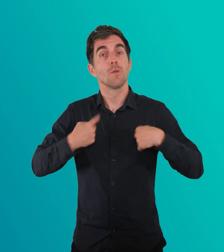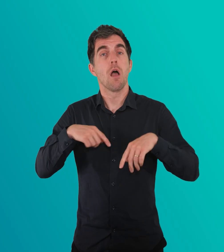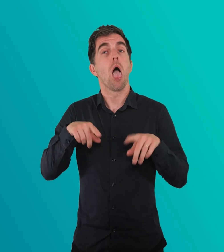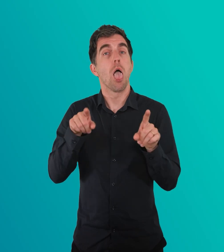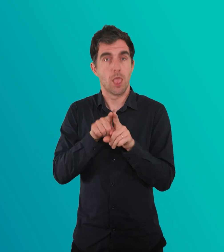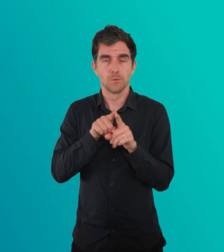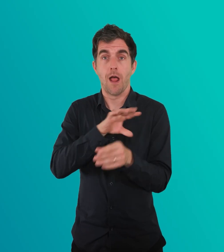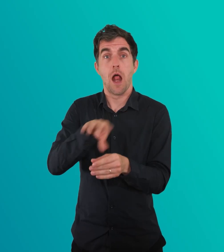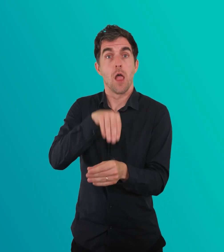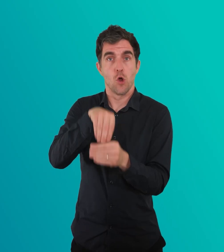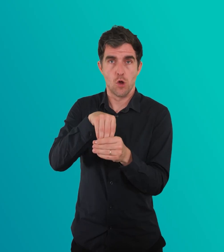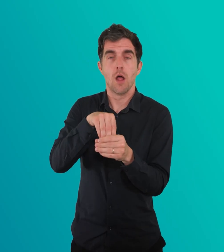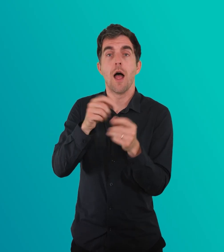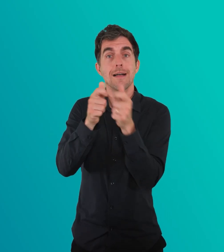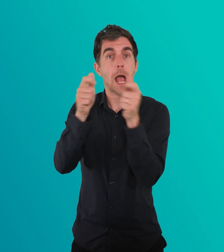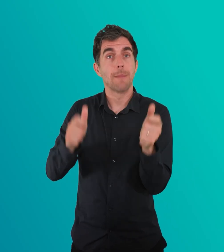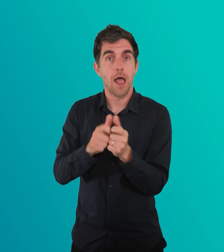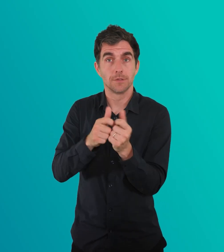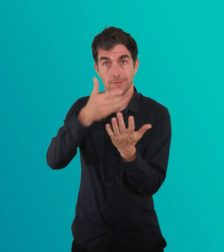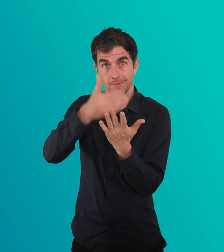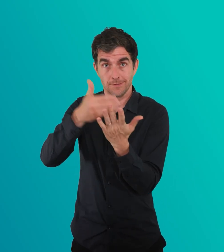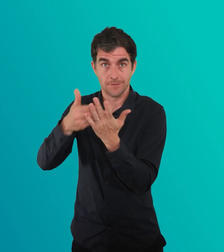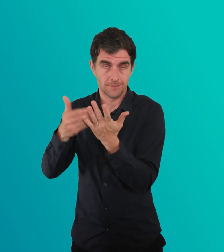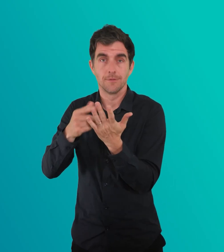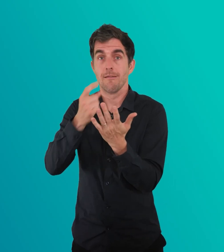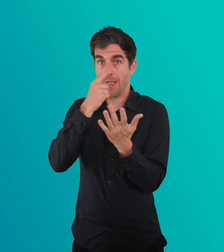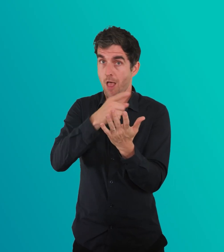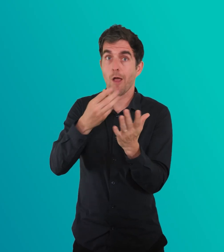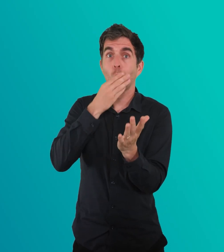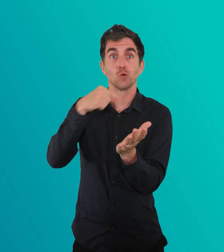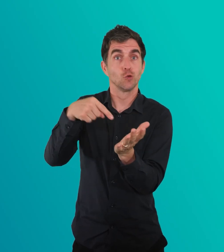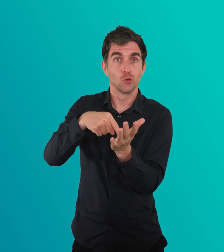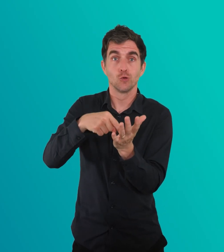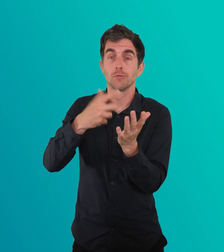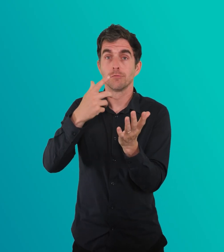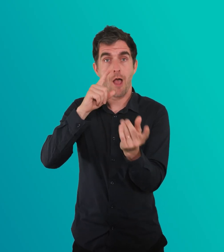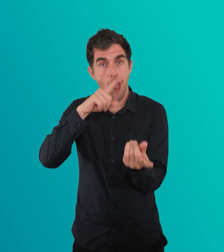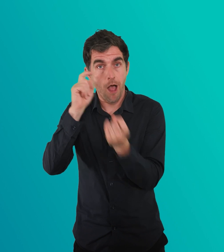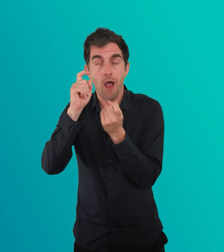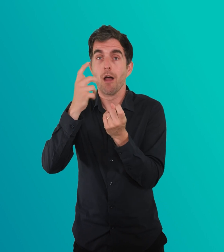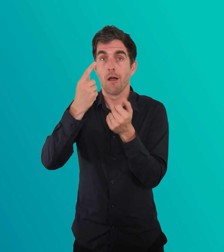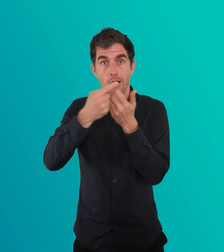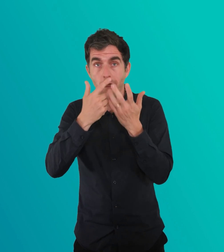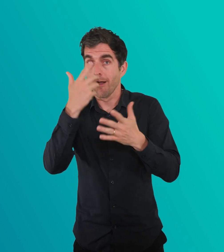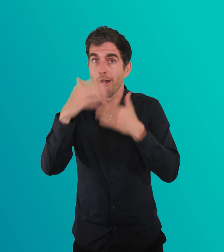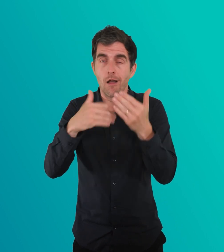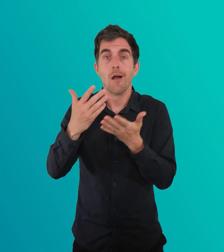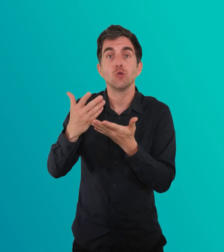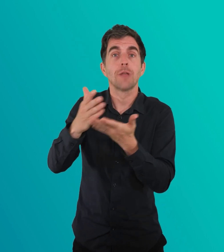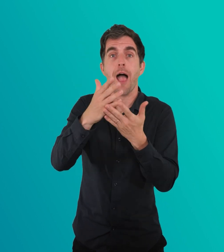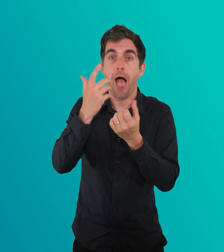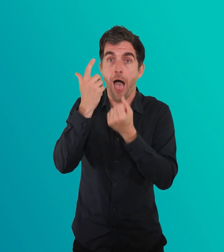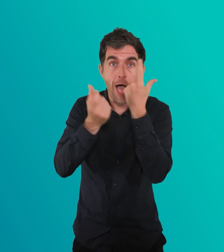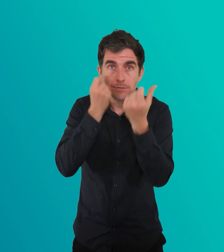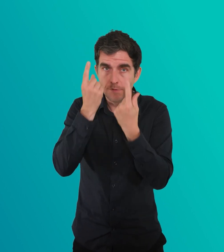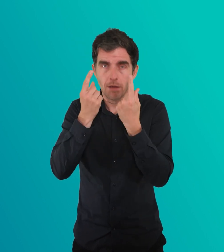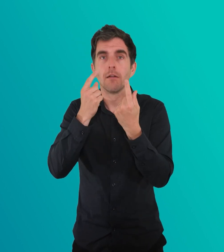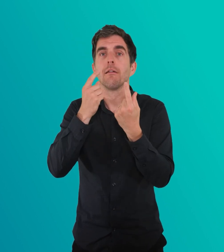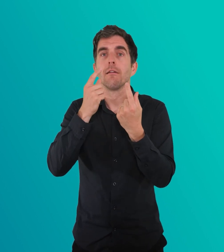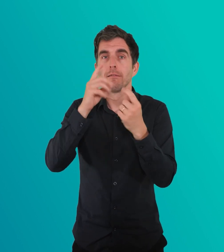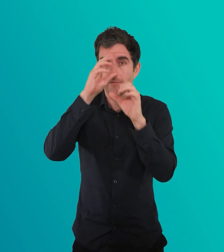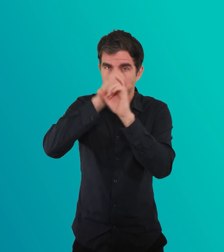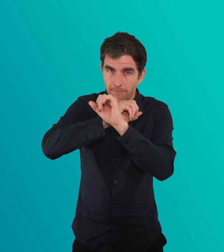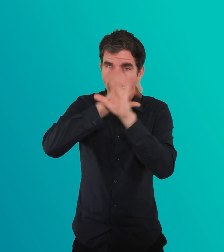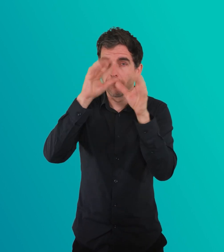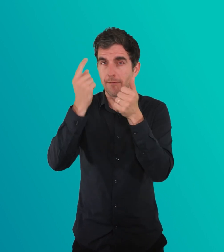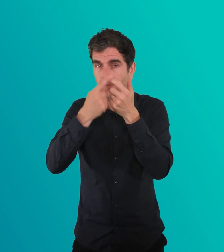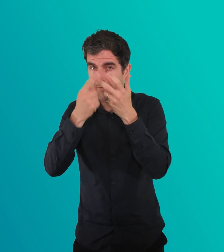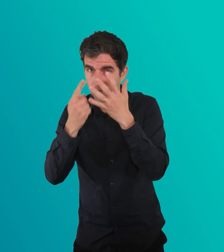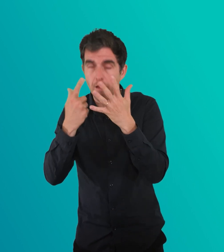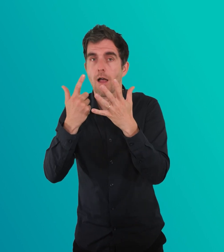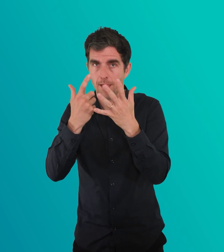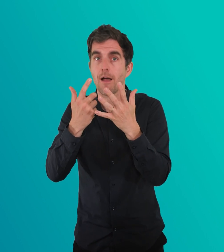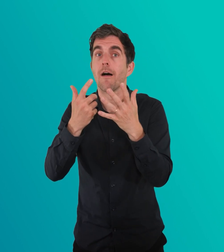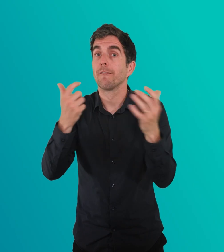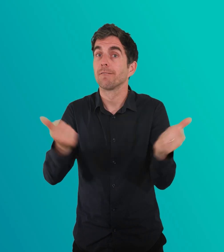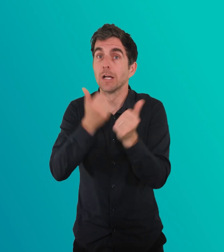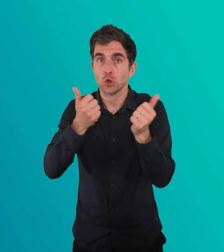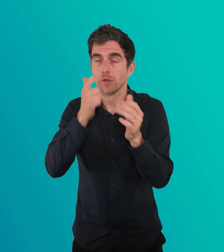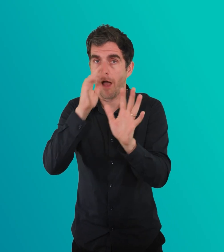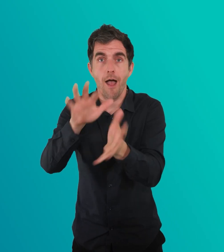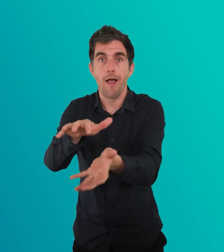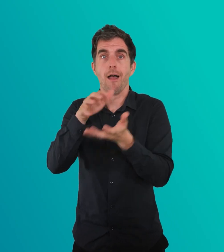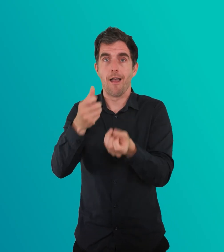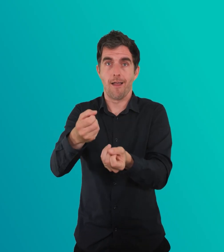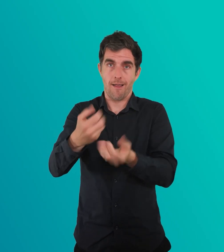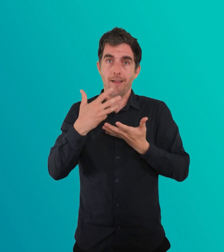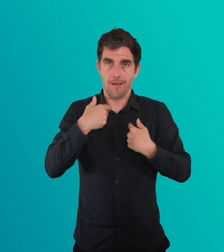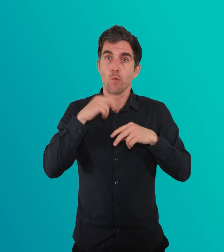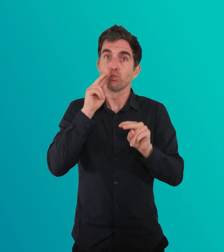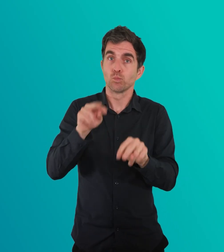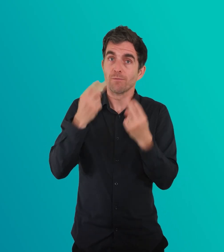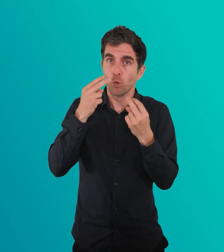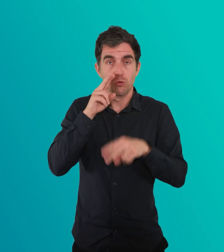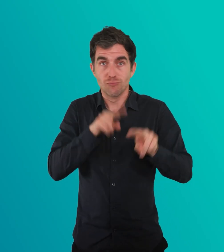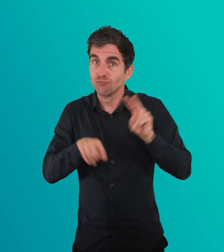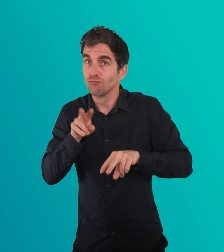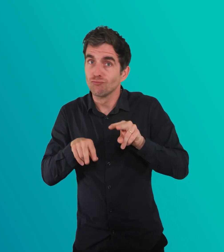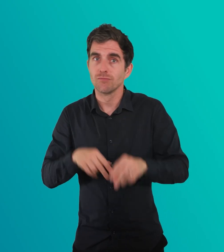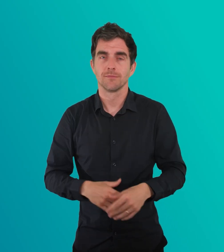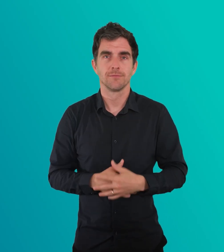We will also include a template to capture and share ideas and insights back with us to inform the Review.